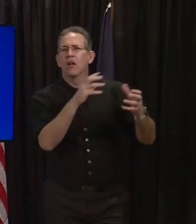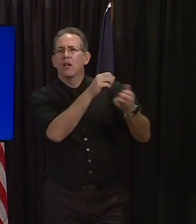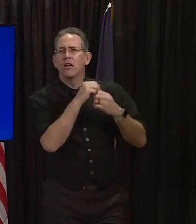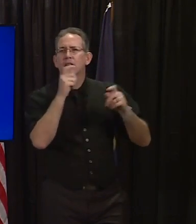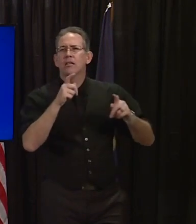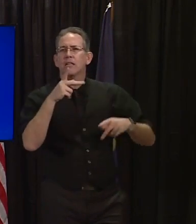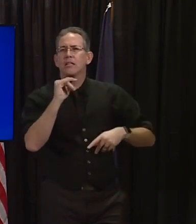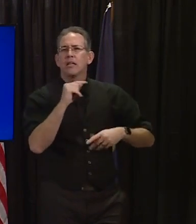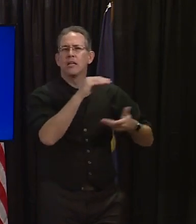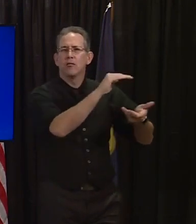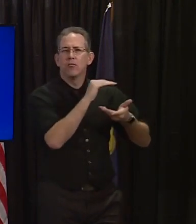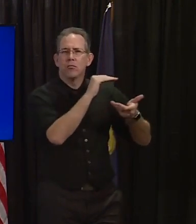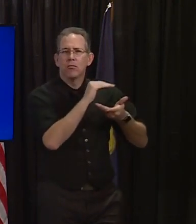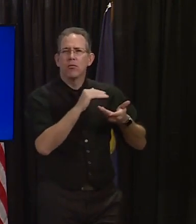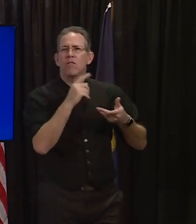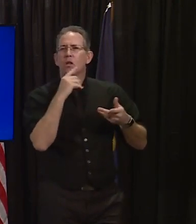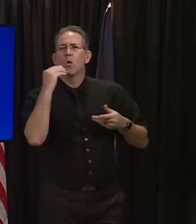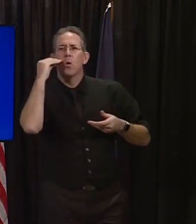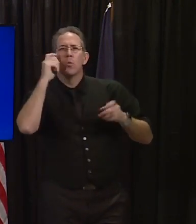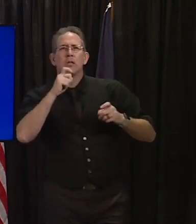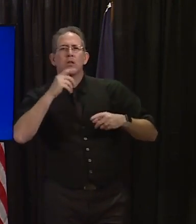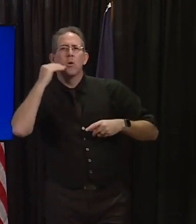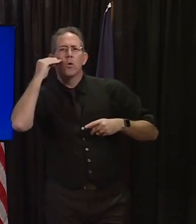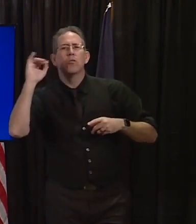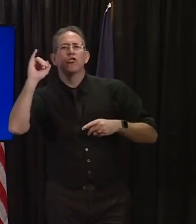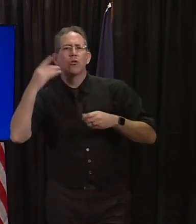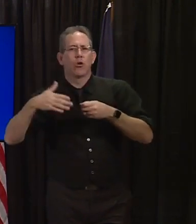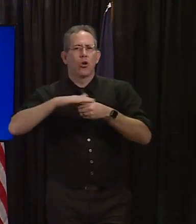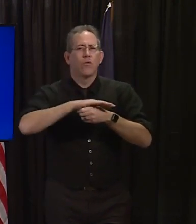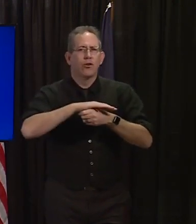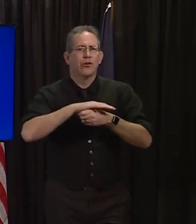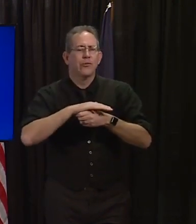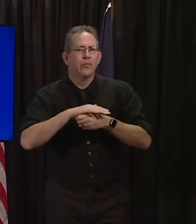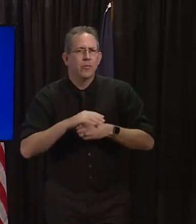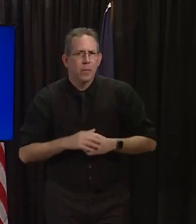home test. The rule is very similar to ours. It is a reimbursement mechanism,